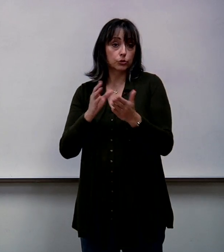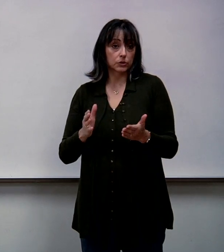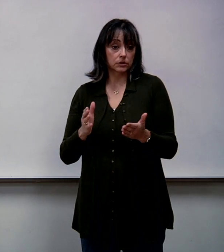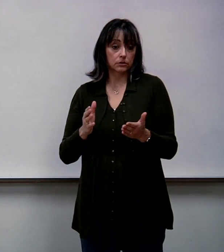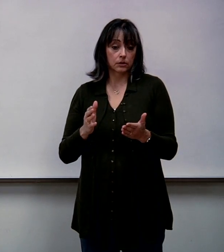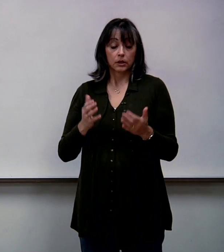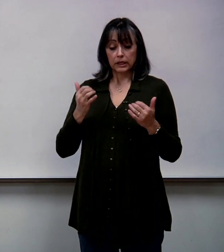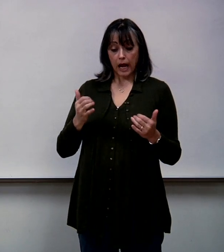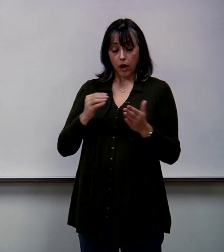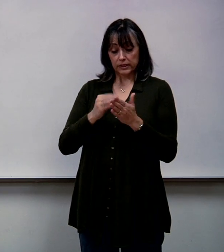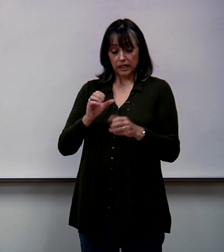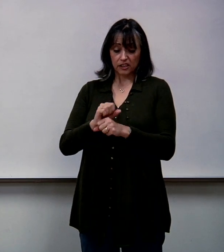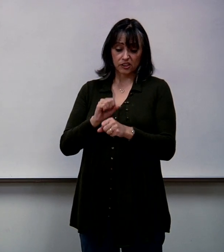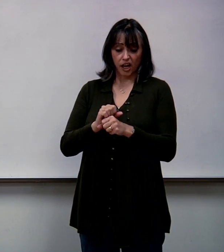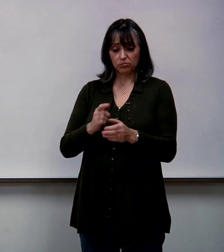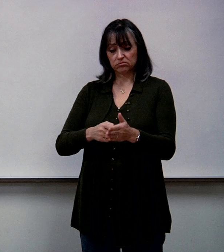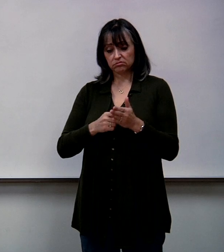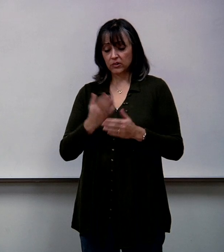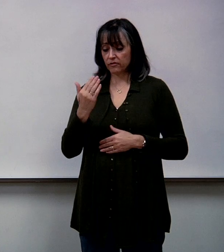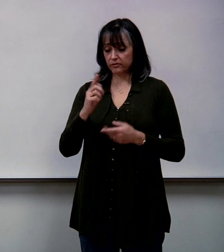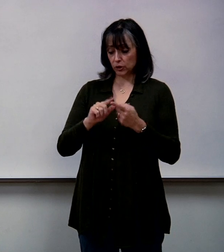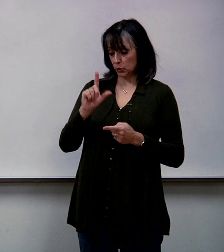between 15 to 20 hours a week although I have it on